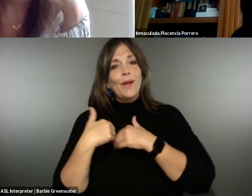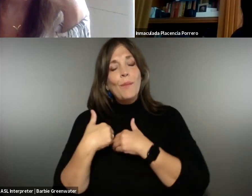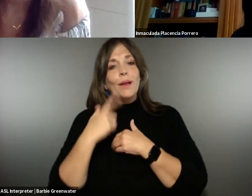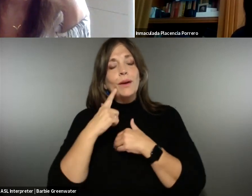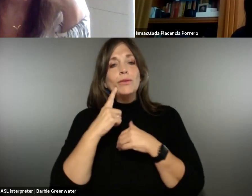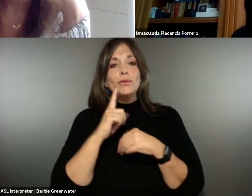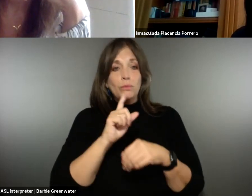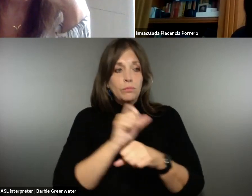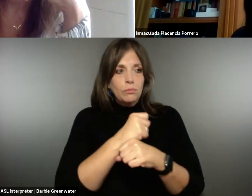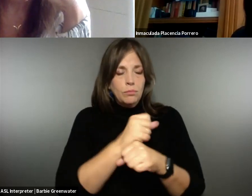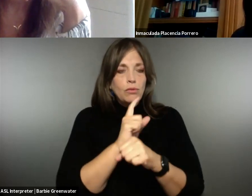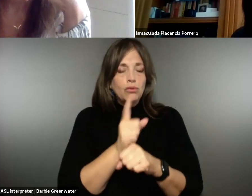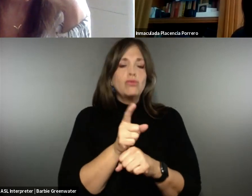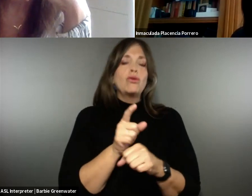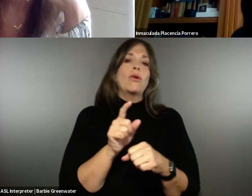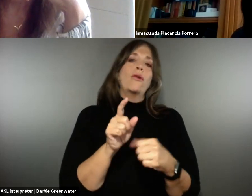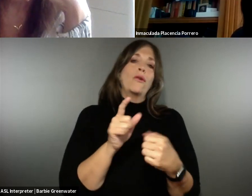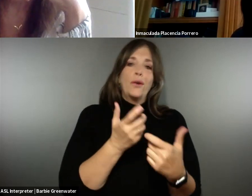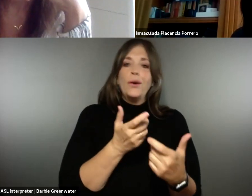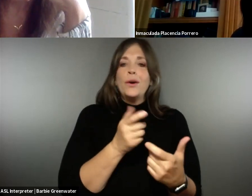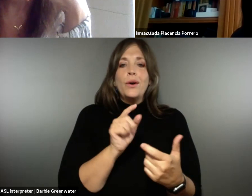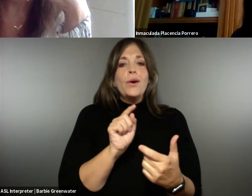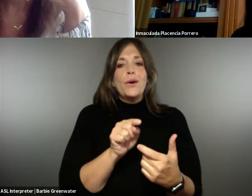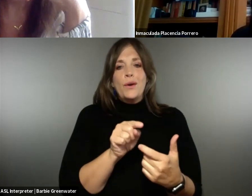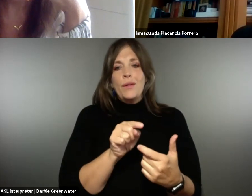commerce service. Then we have an obligation to ensure